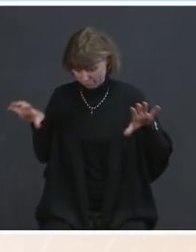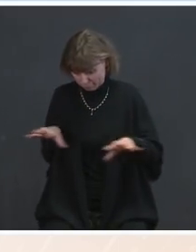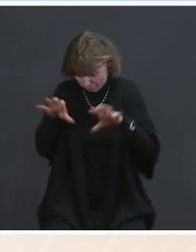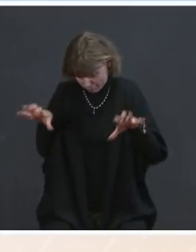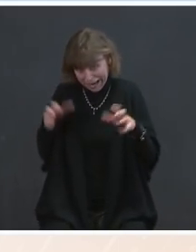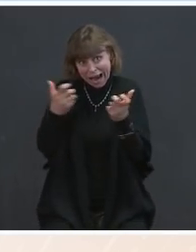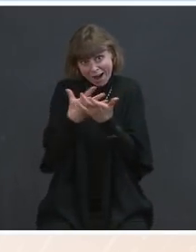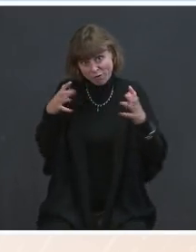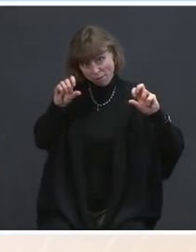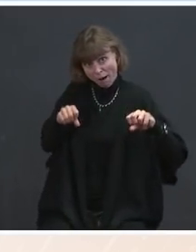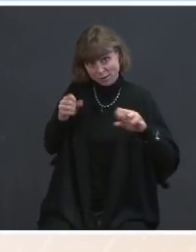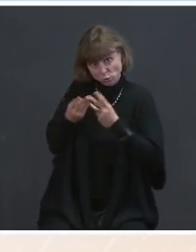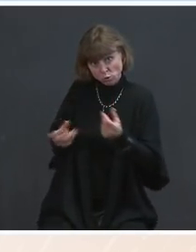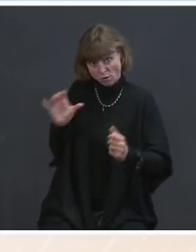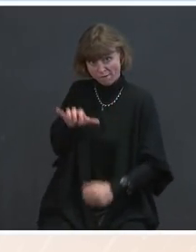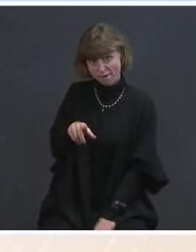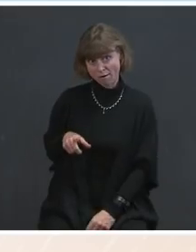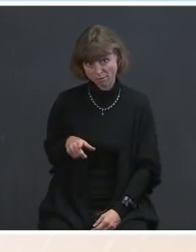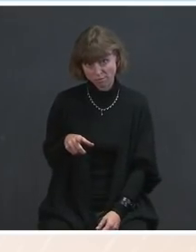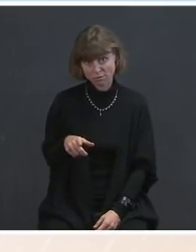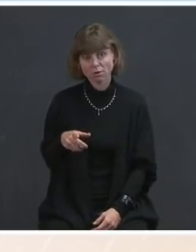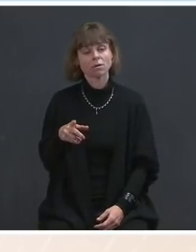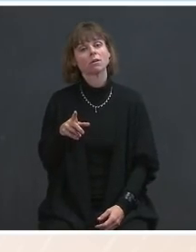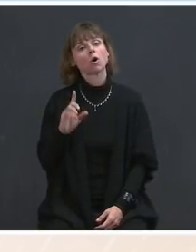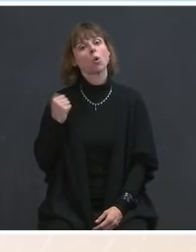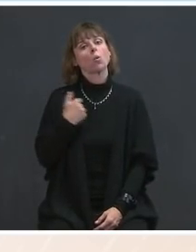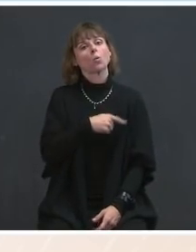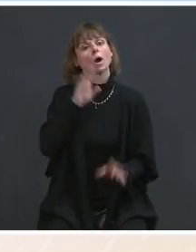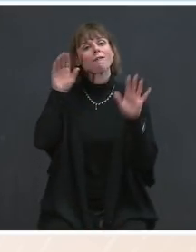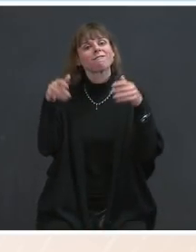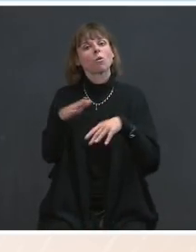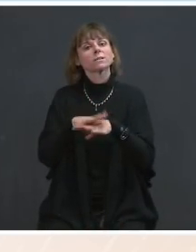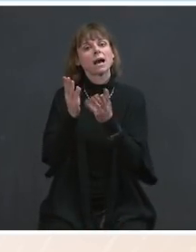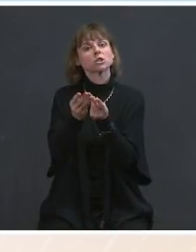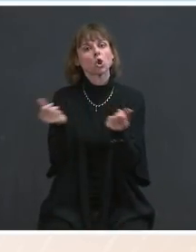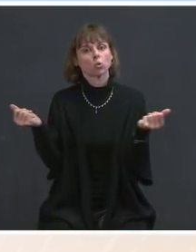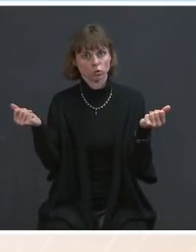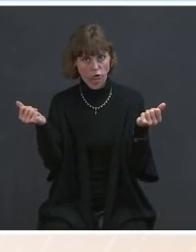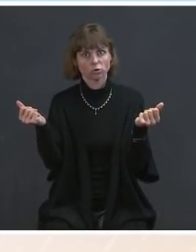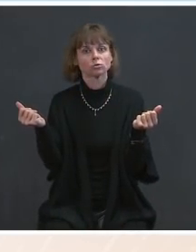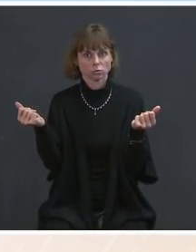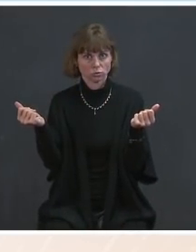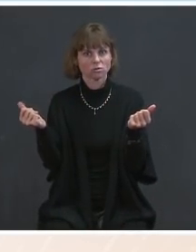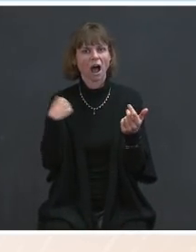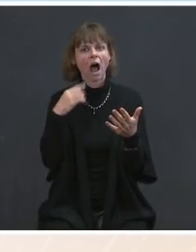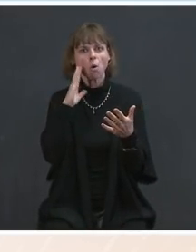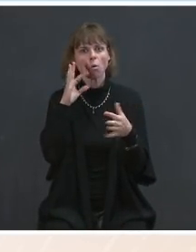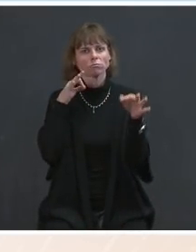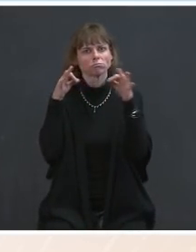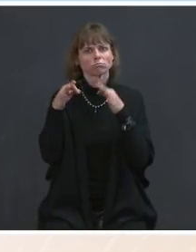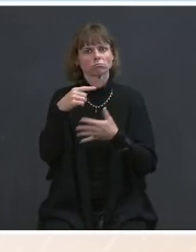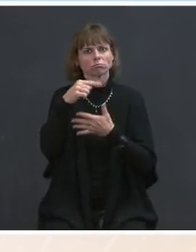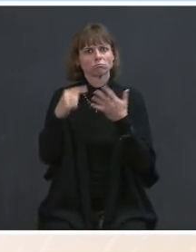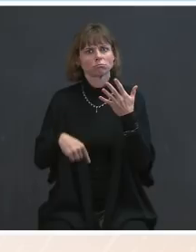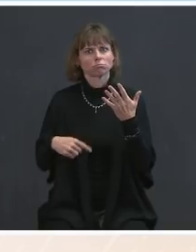So our focus here is on solutions. Let me just walk you through a couple of the steps -- and we've done this a little bit, but there's always, of course,